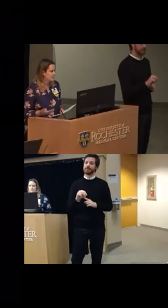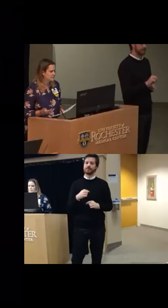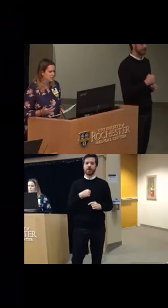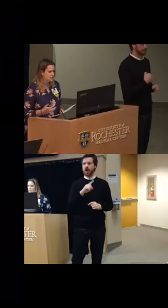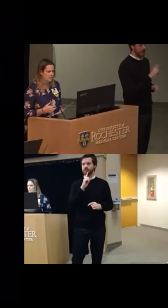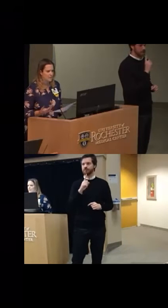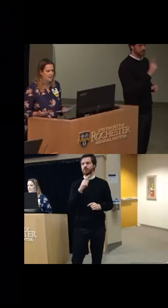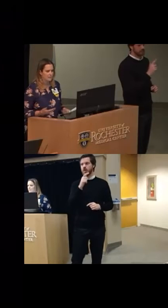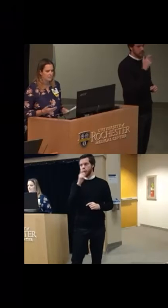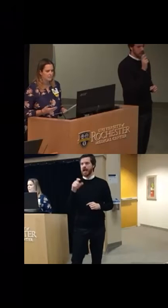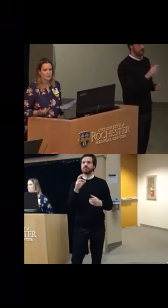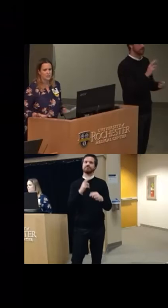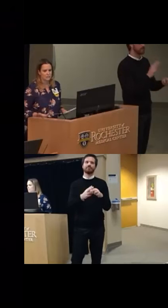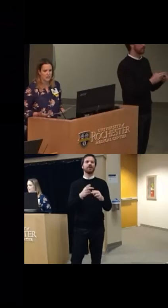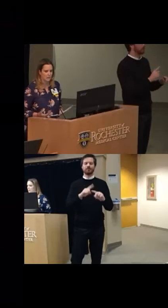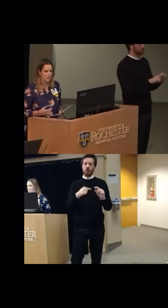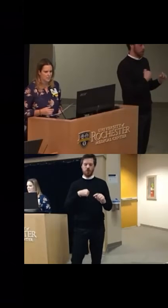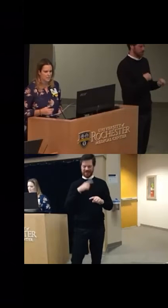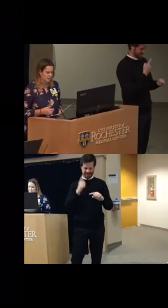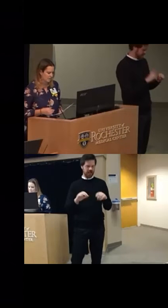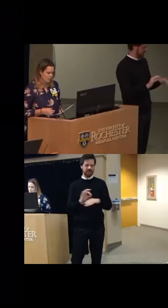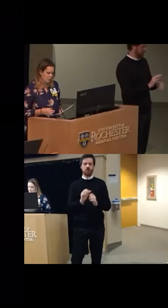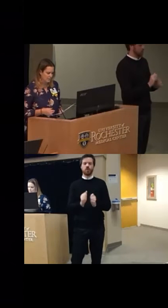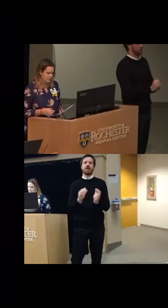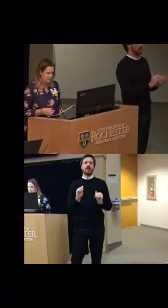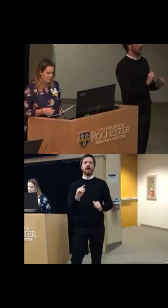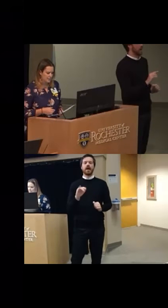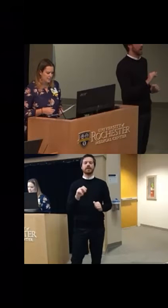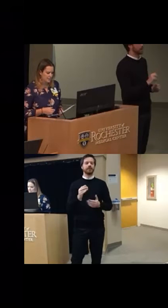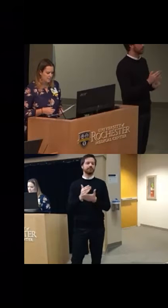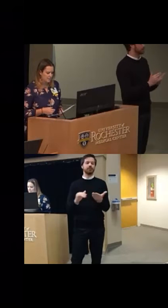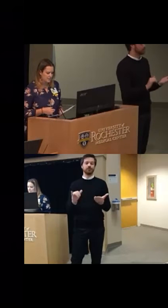tell this to you all but we can't function without our administrative component um given